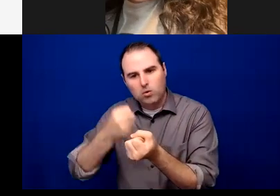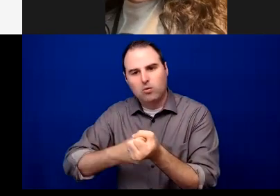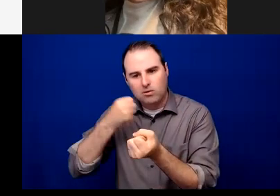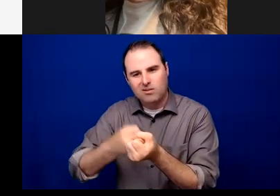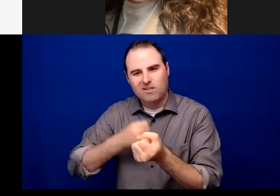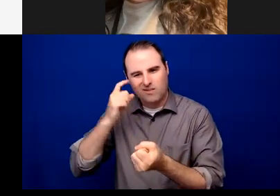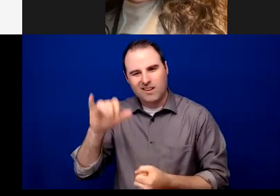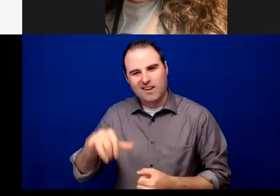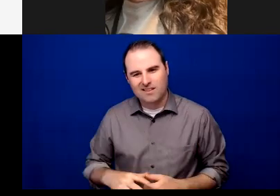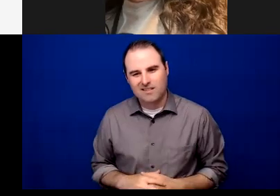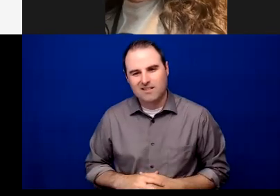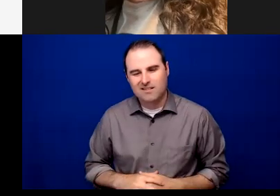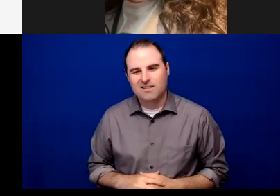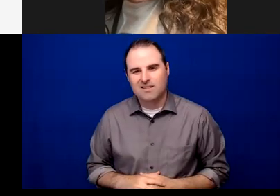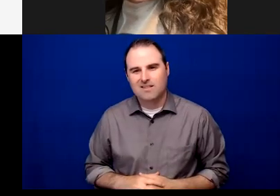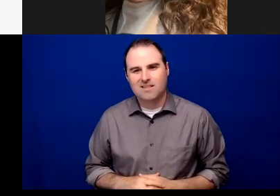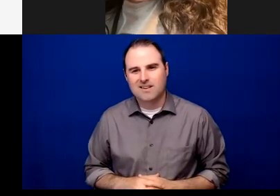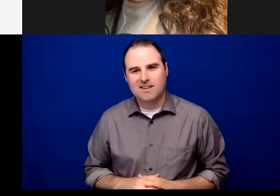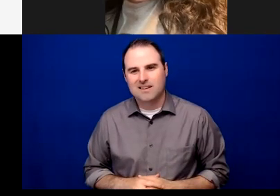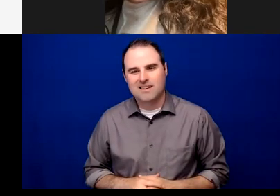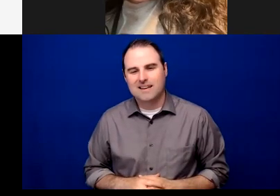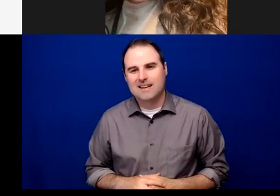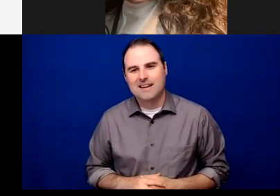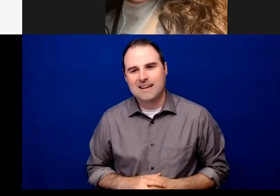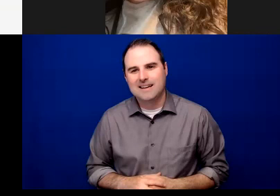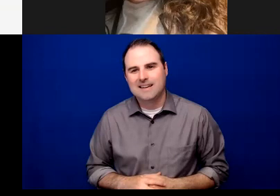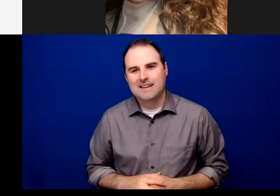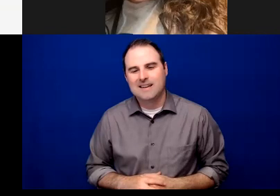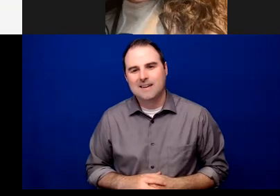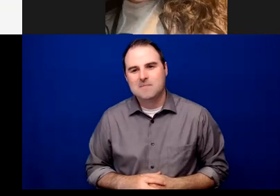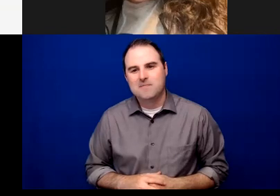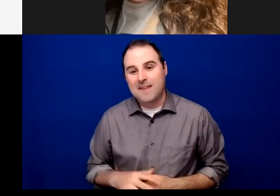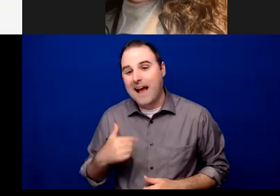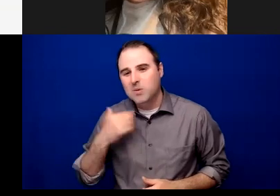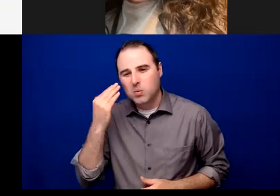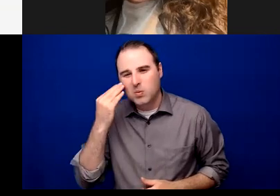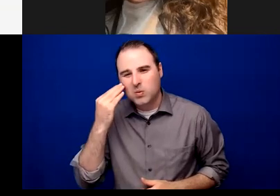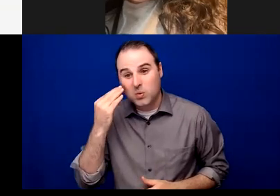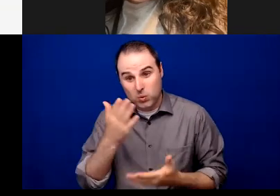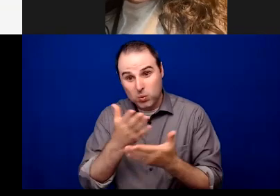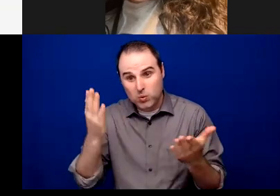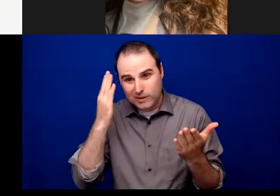because, again, you know, I'm and I'm I know that that we know this. I know that many of us have thought this is just you know,